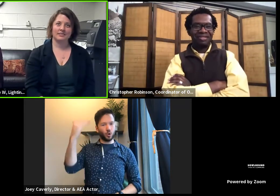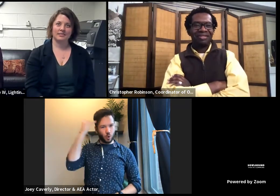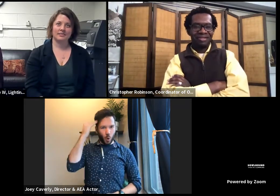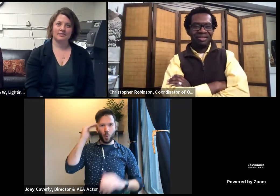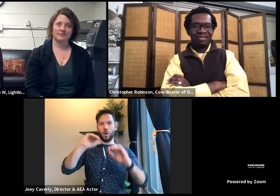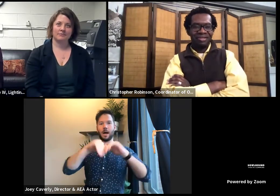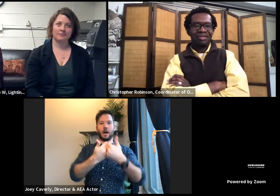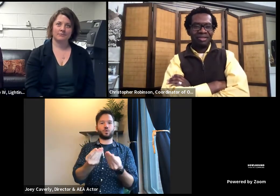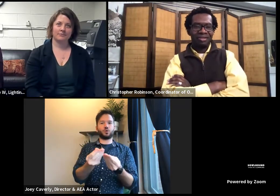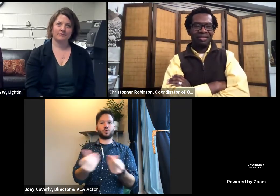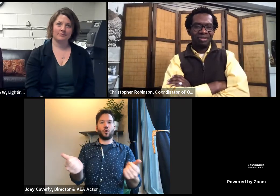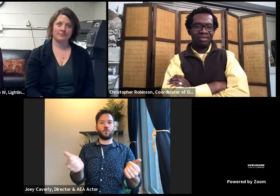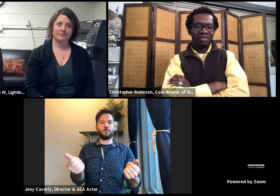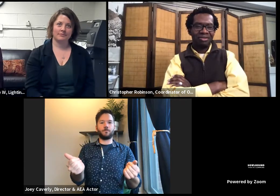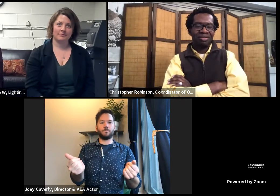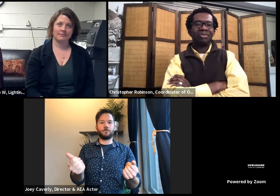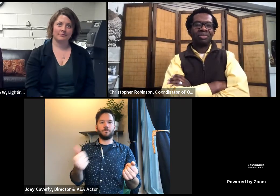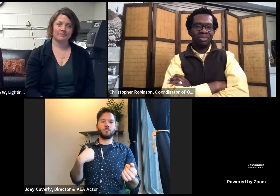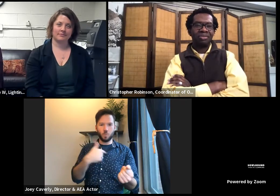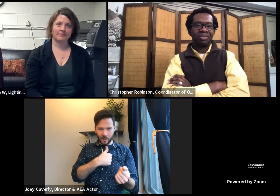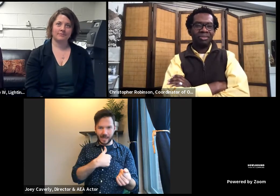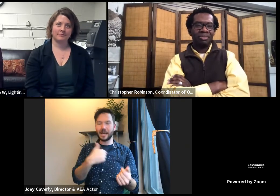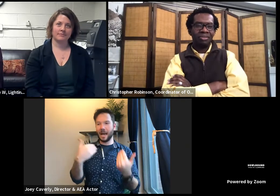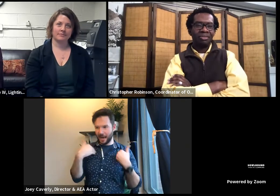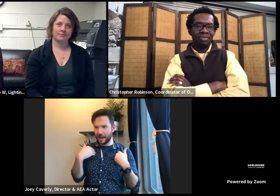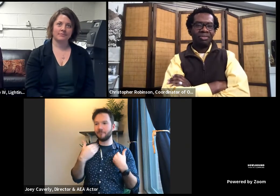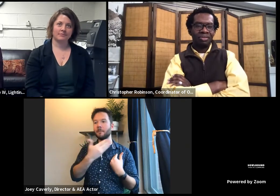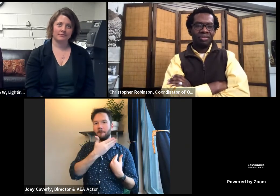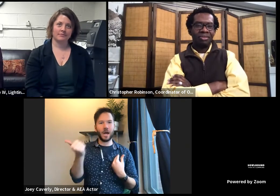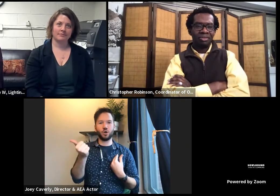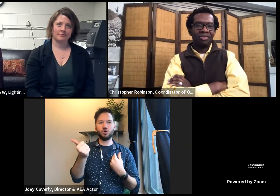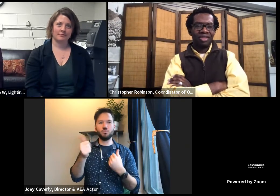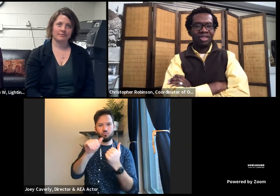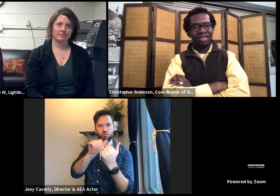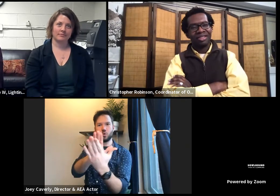If any problem, any issue comes up, we know how to solve it.